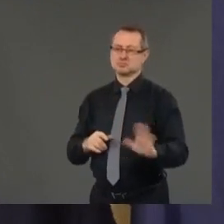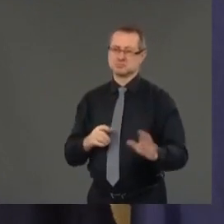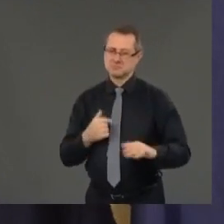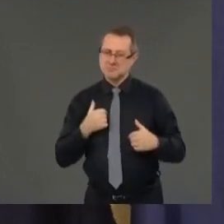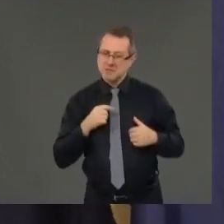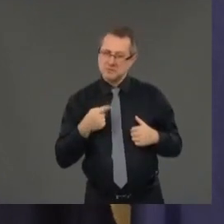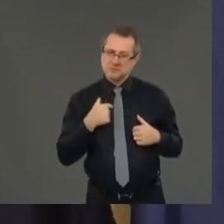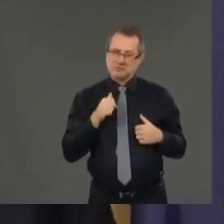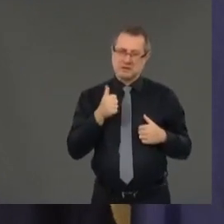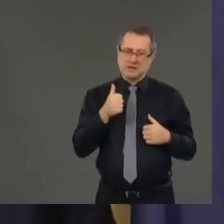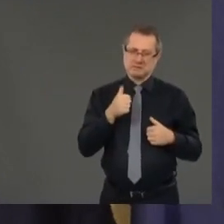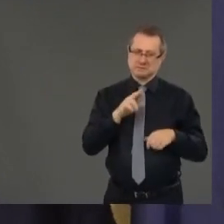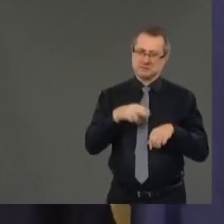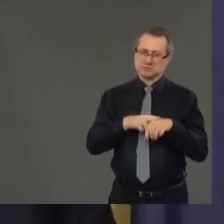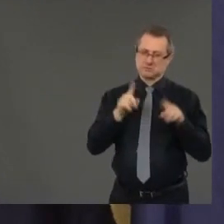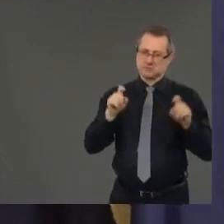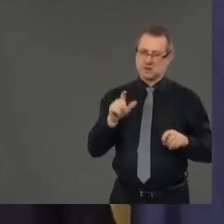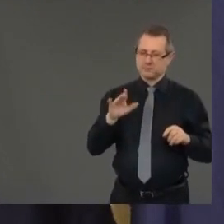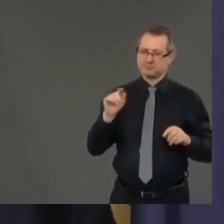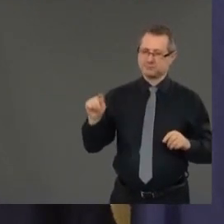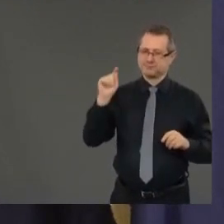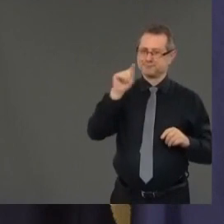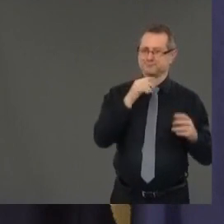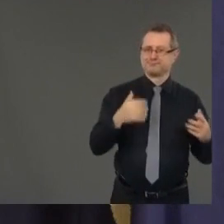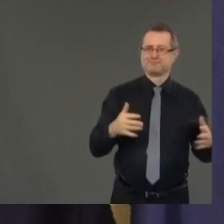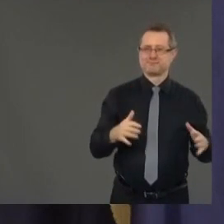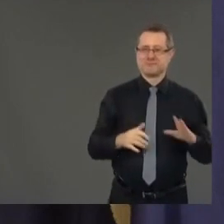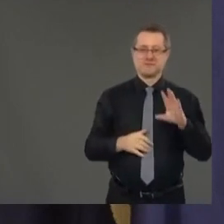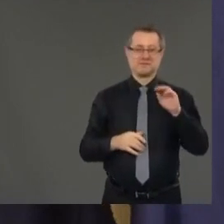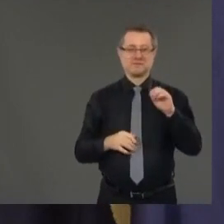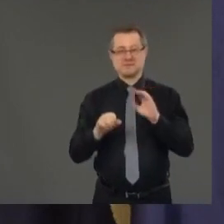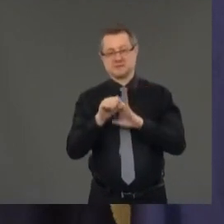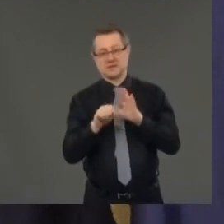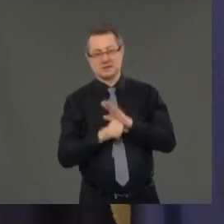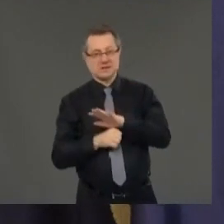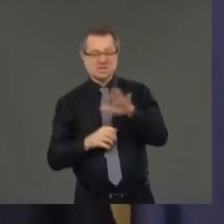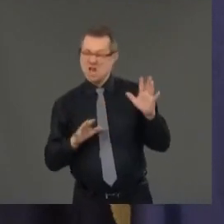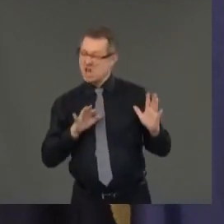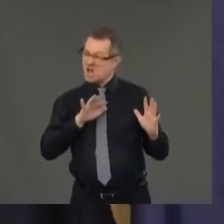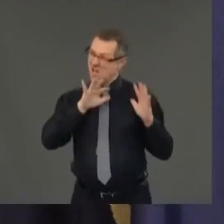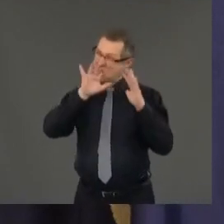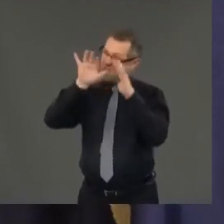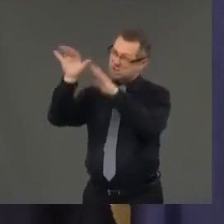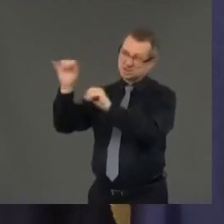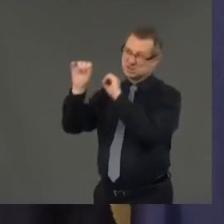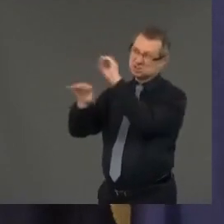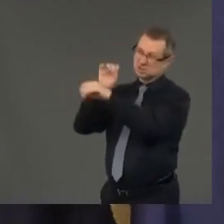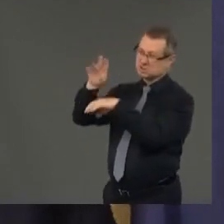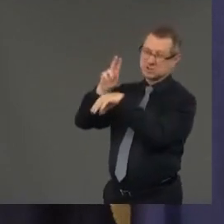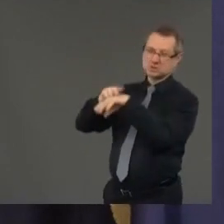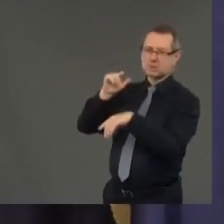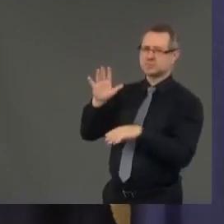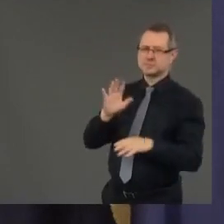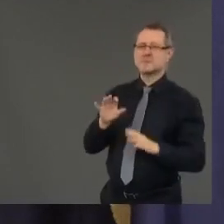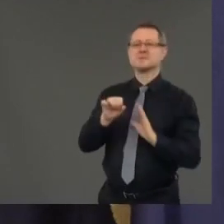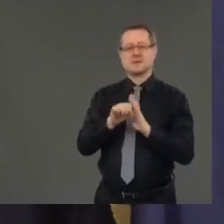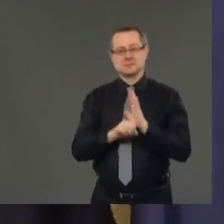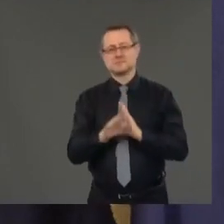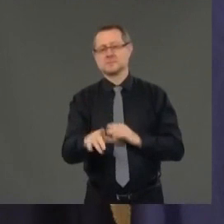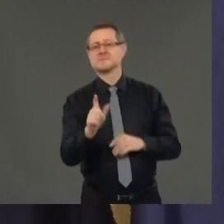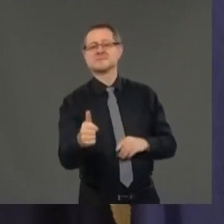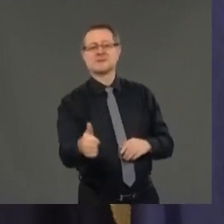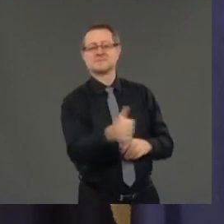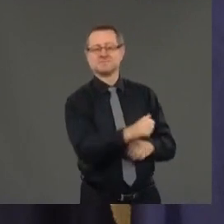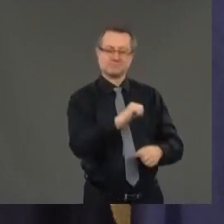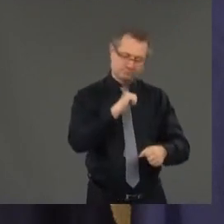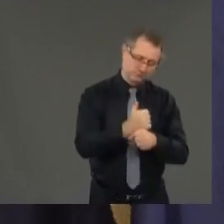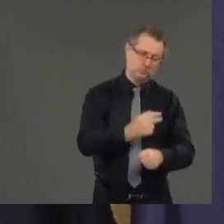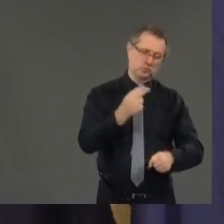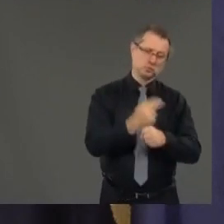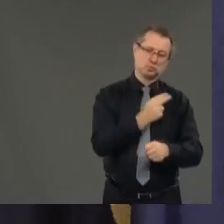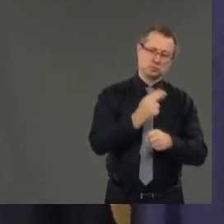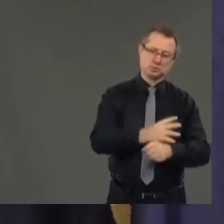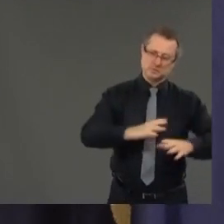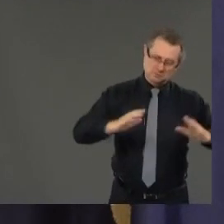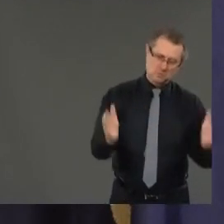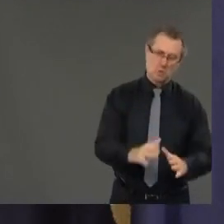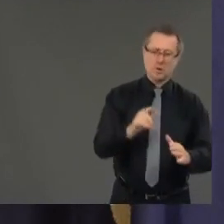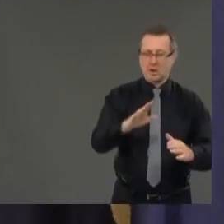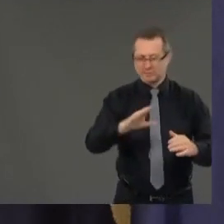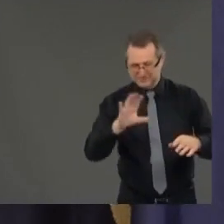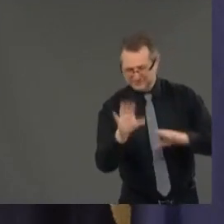GOING TO NATIONAL LABS.